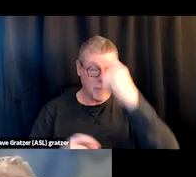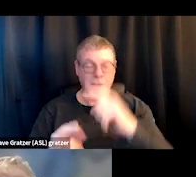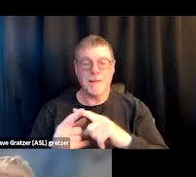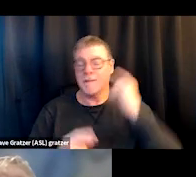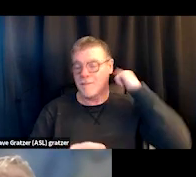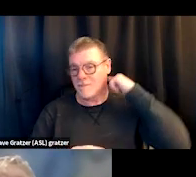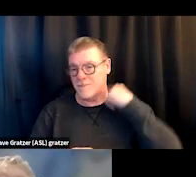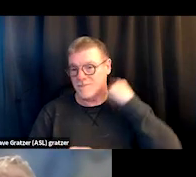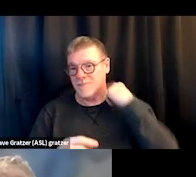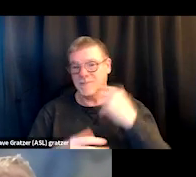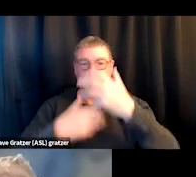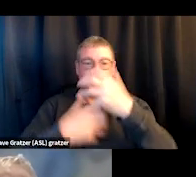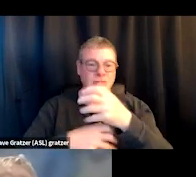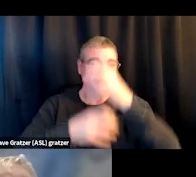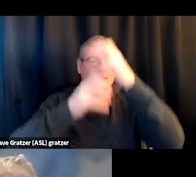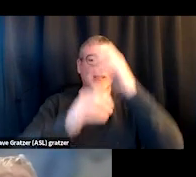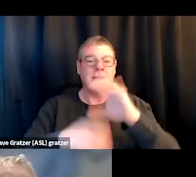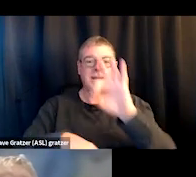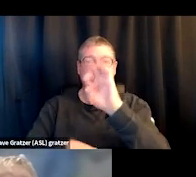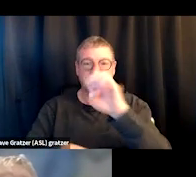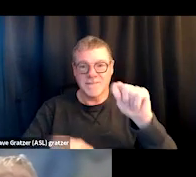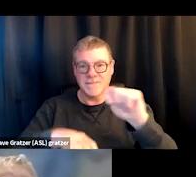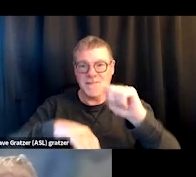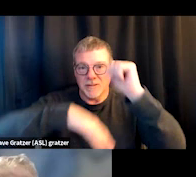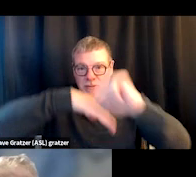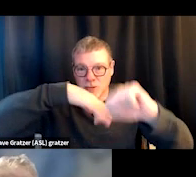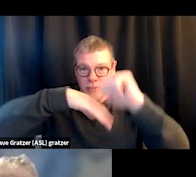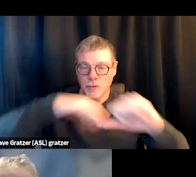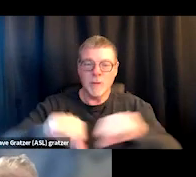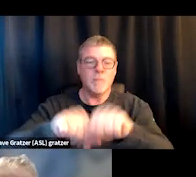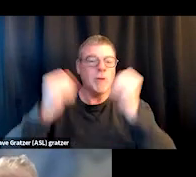reconstructive foot surgery, broken several, several bones,